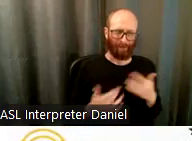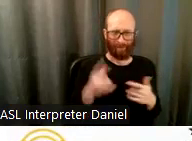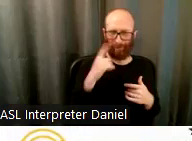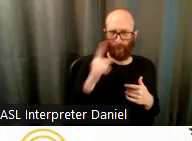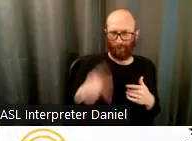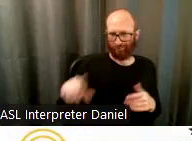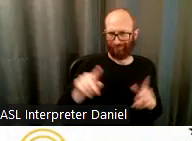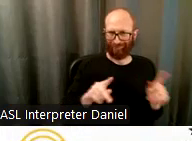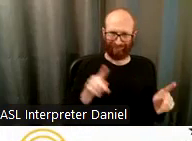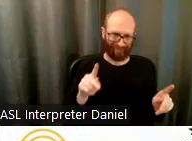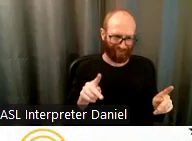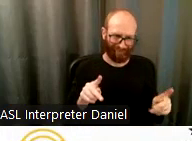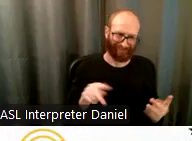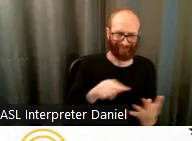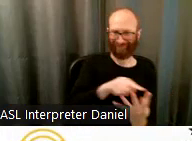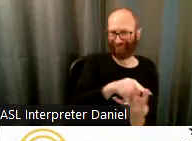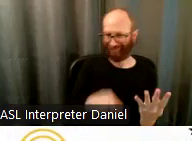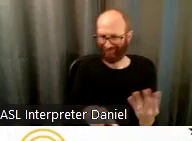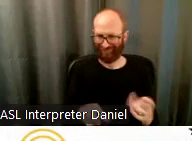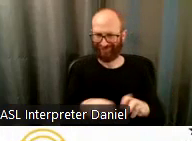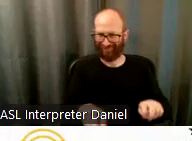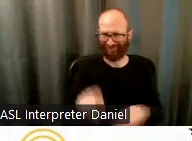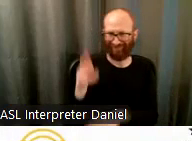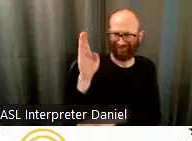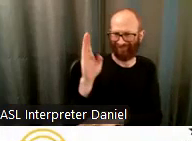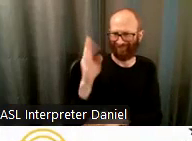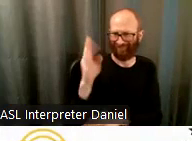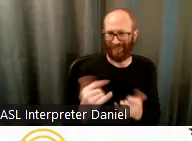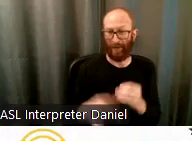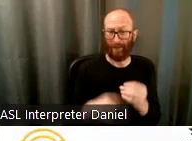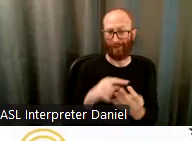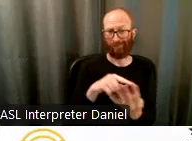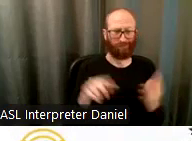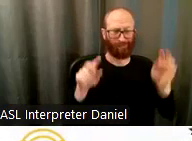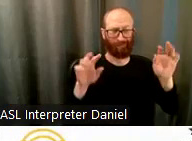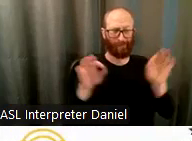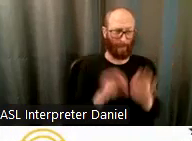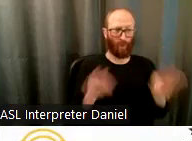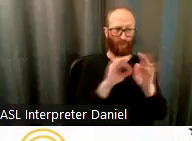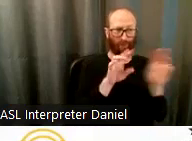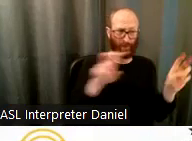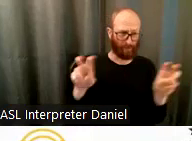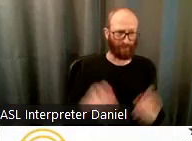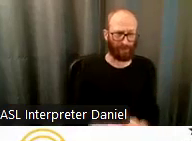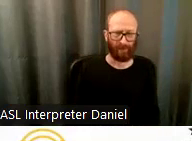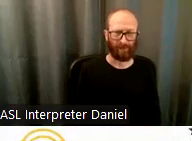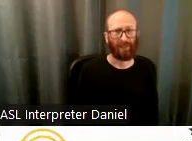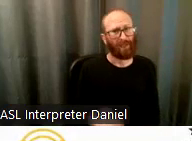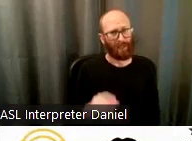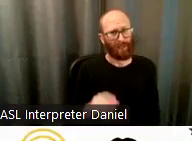lined up to talk to you all about these really important topics and just exciting topics as well.